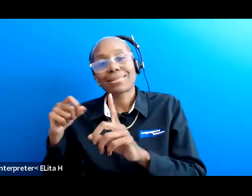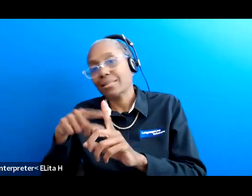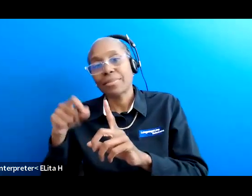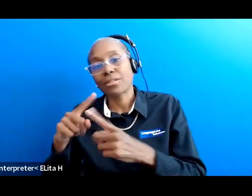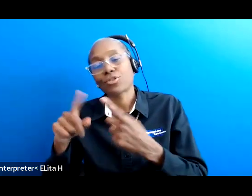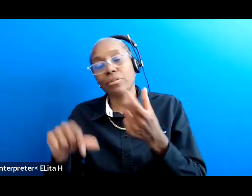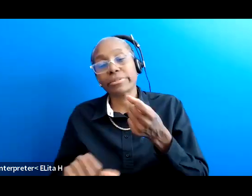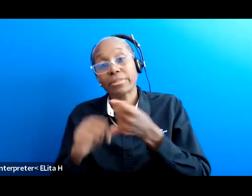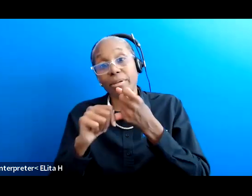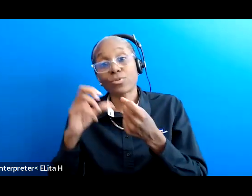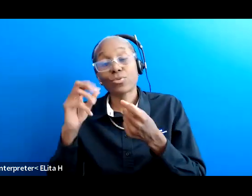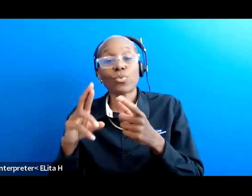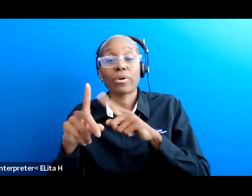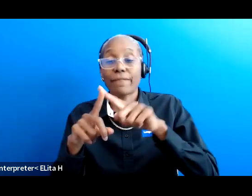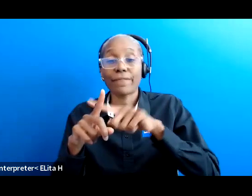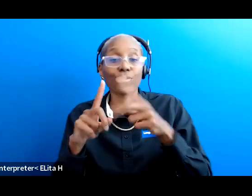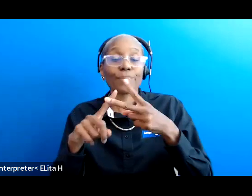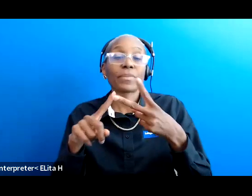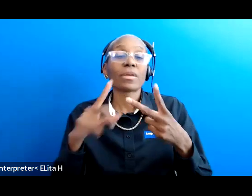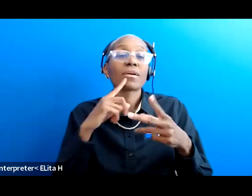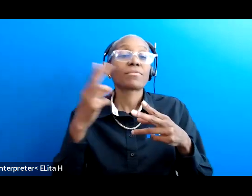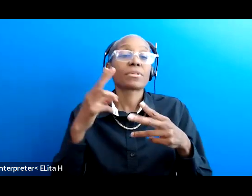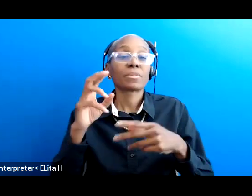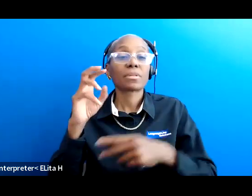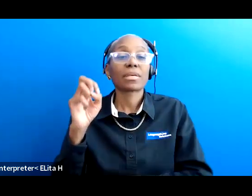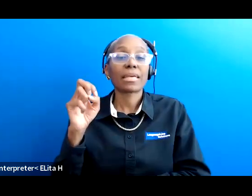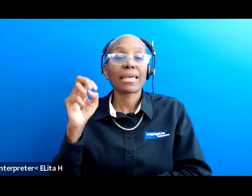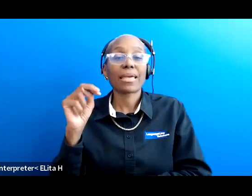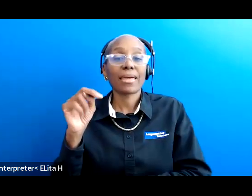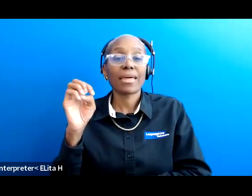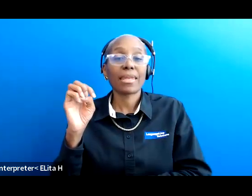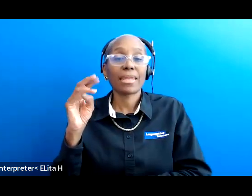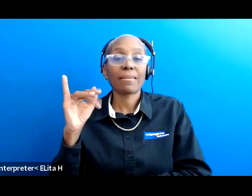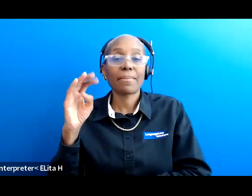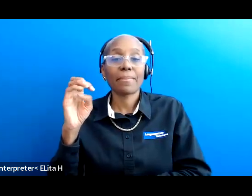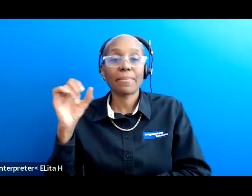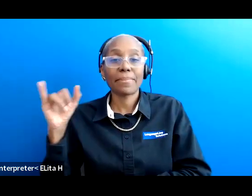There is a thing called Enemeez, which is a mini suppository, mini enema.